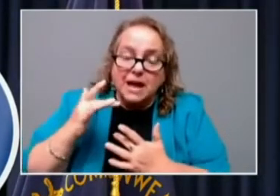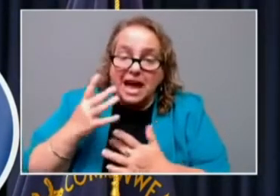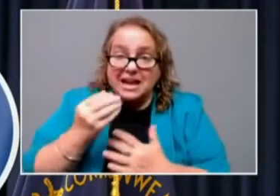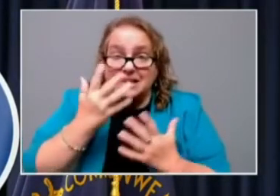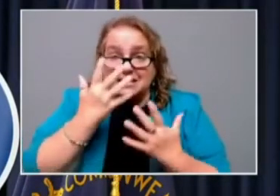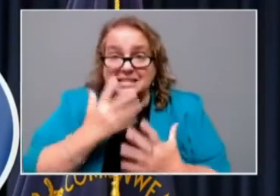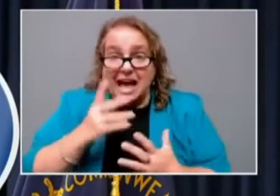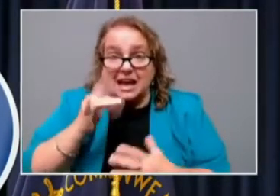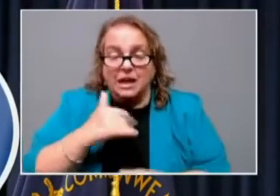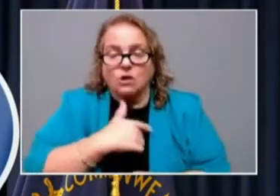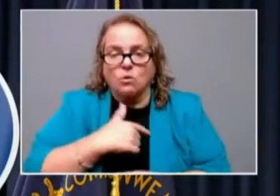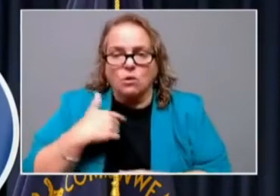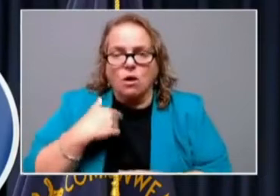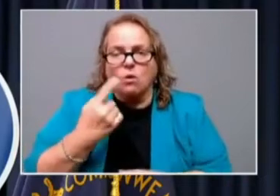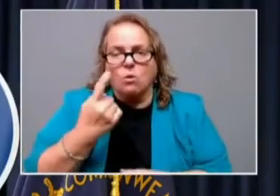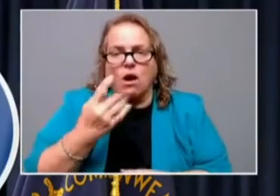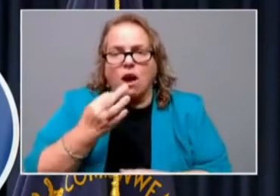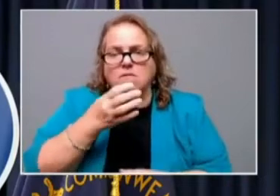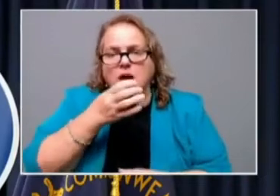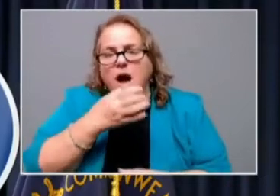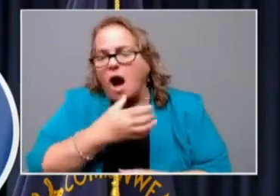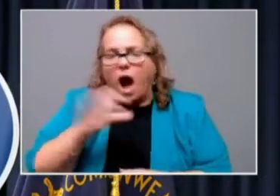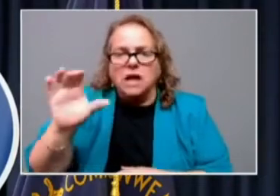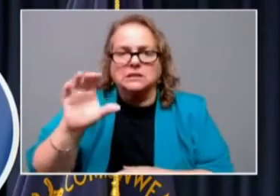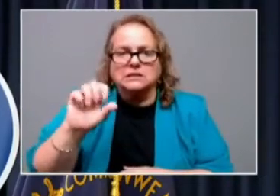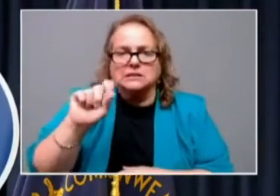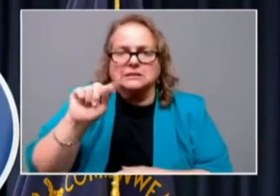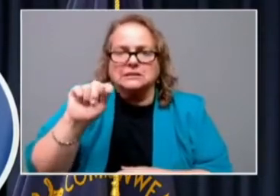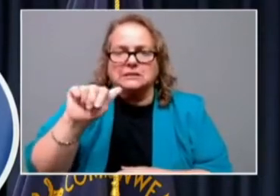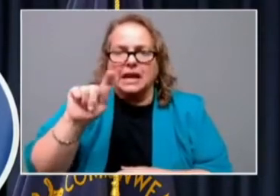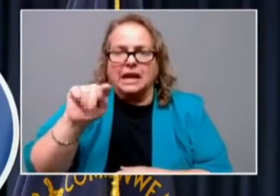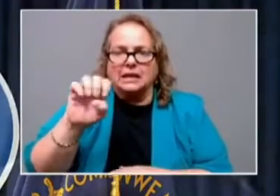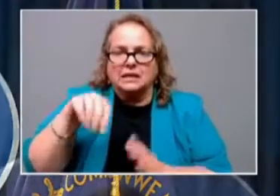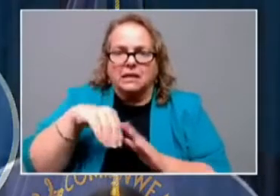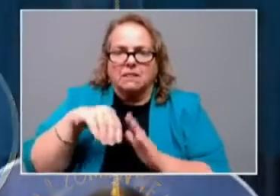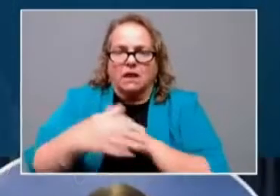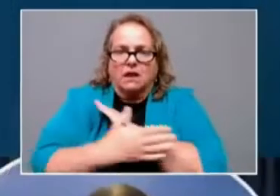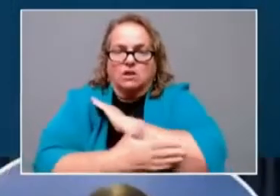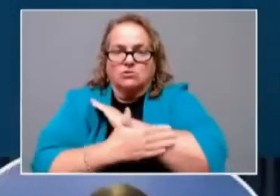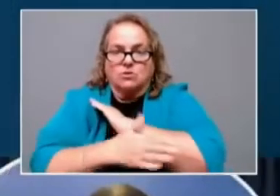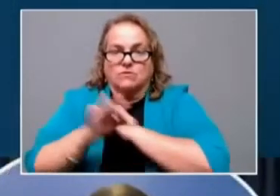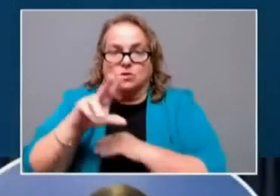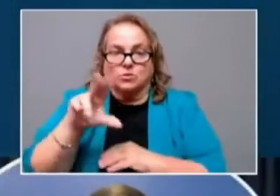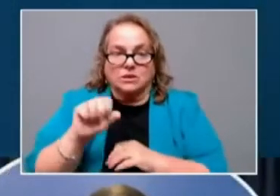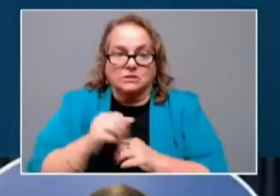country. Virtually every single one of our counties isn't just read meaning a